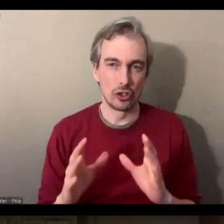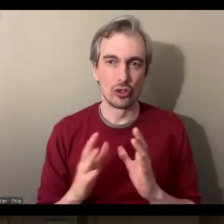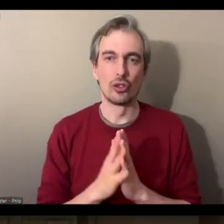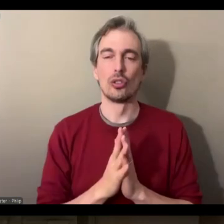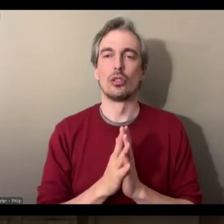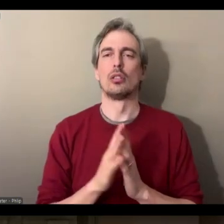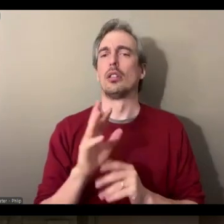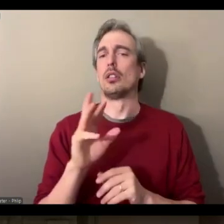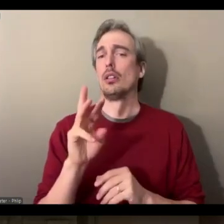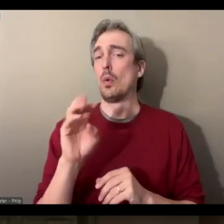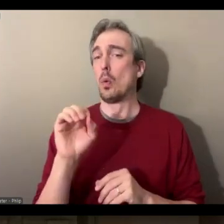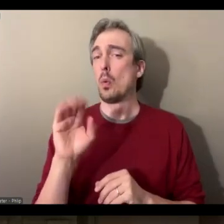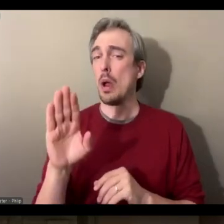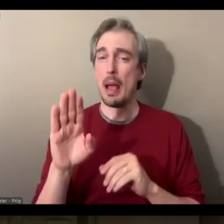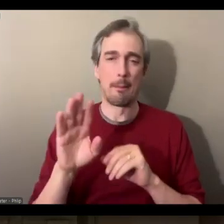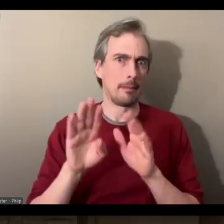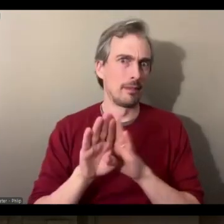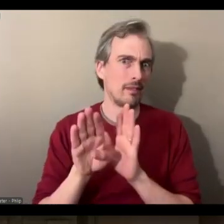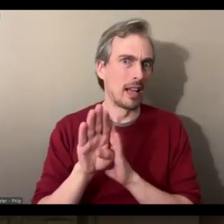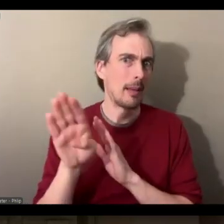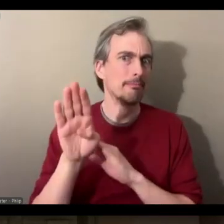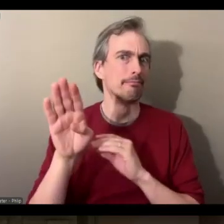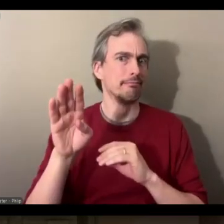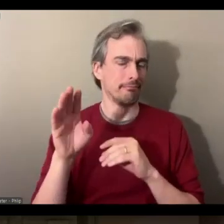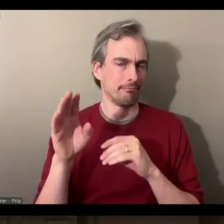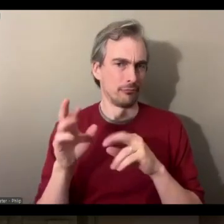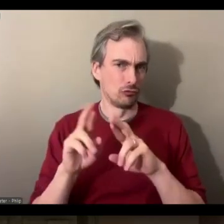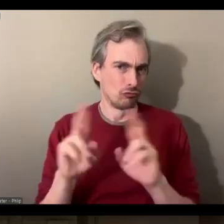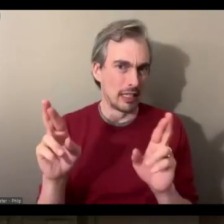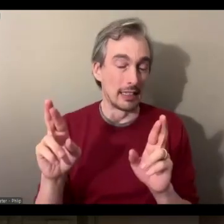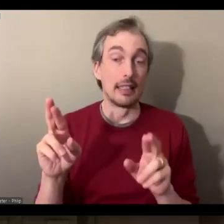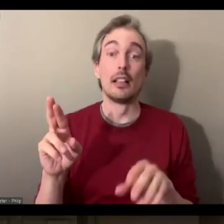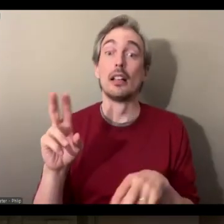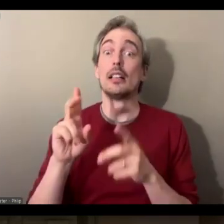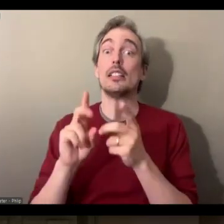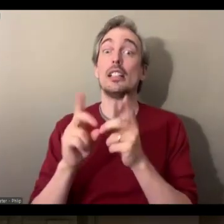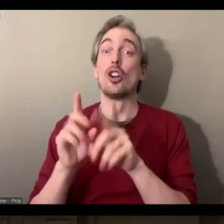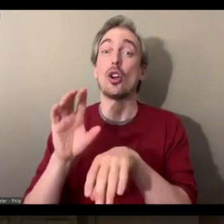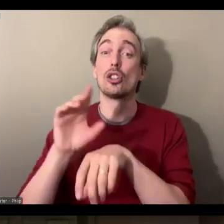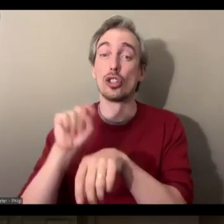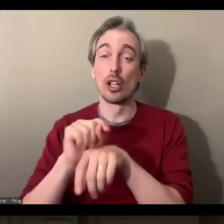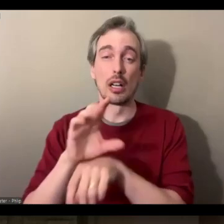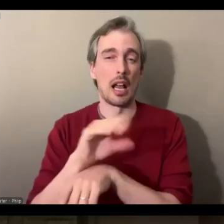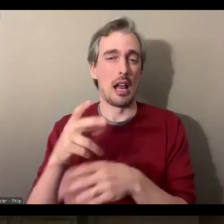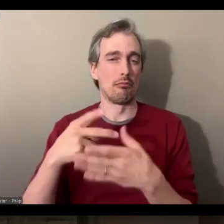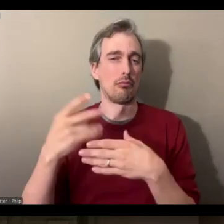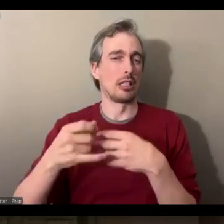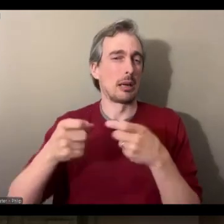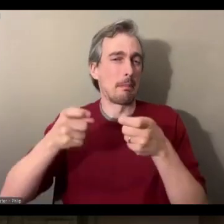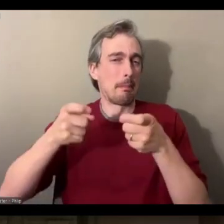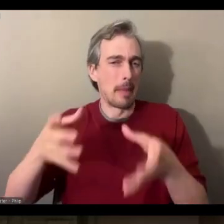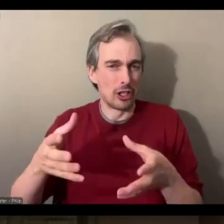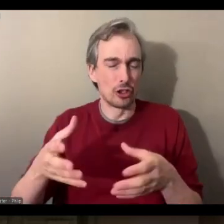and with your project manager hired and ready to go, and to kick off everything.